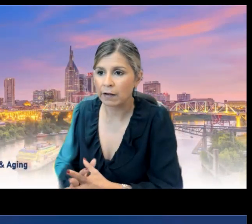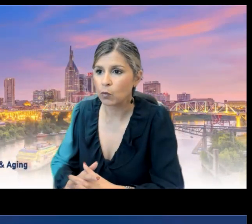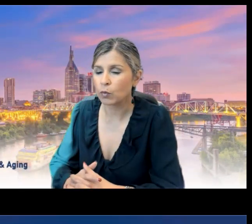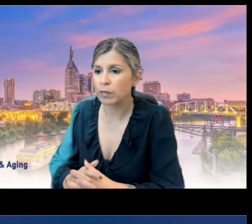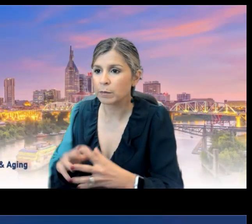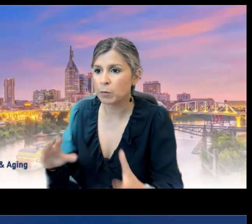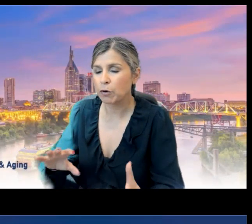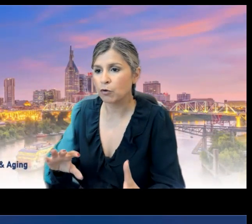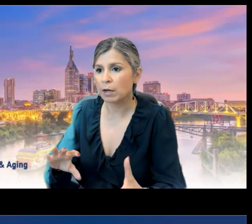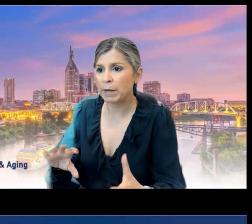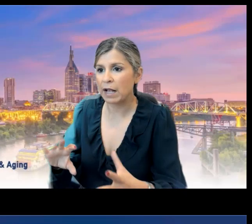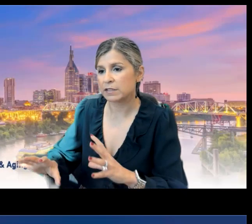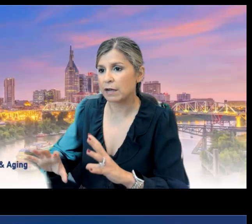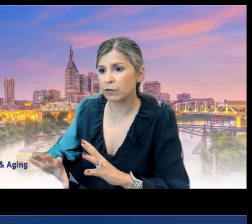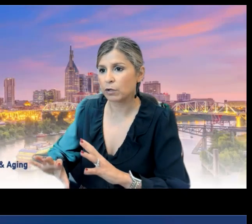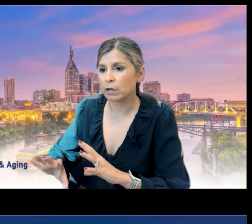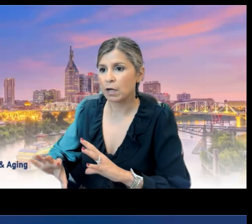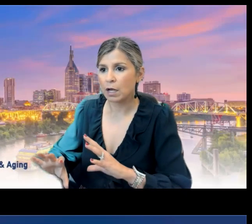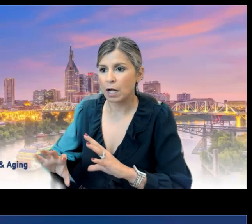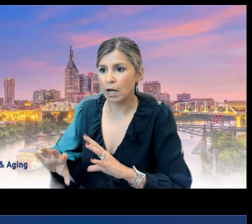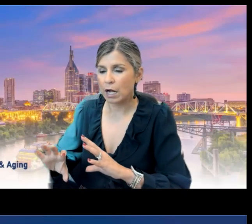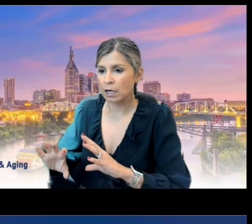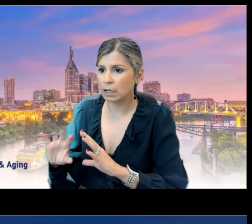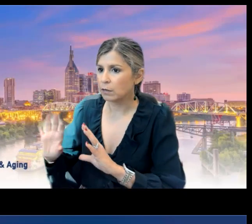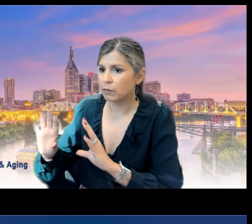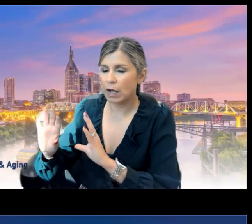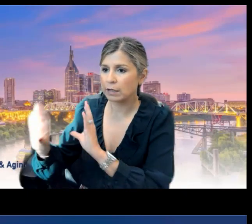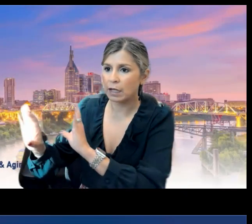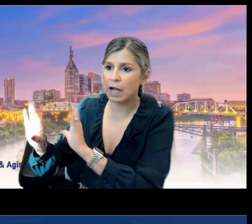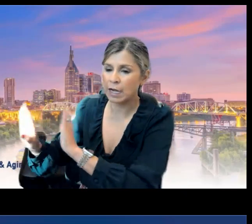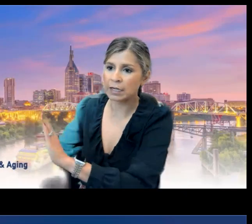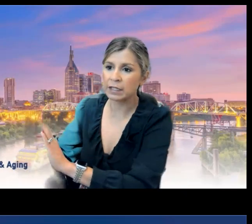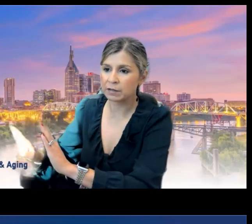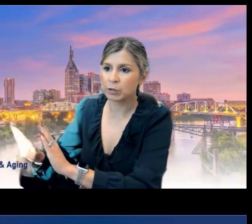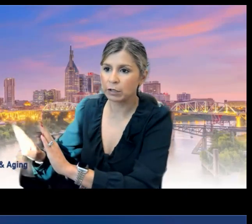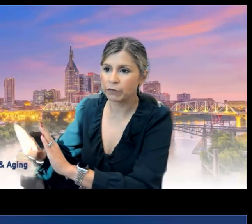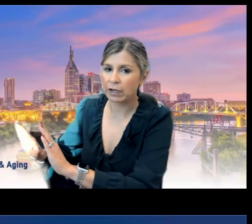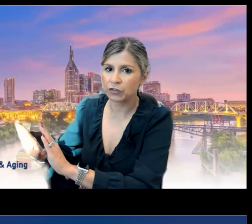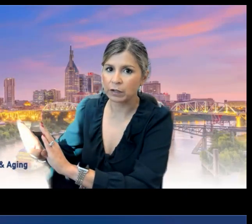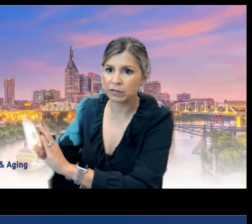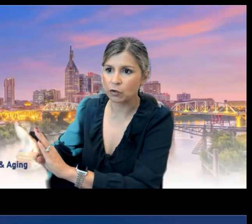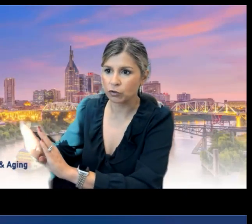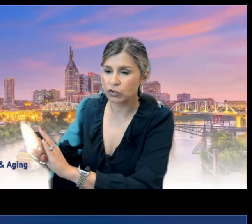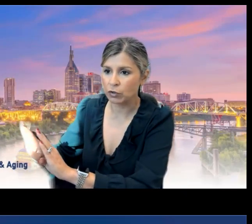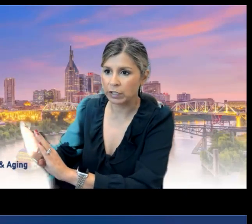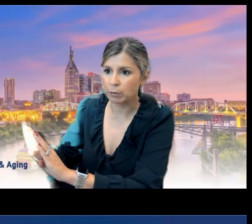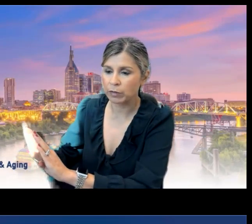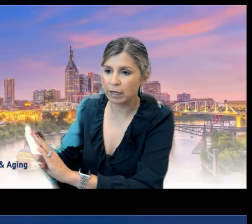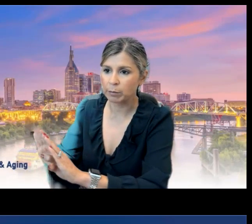but the program has never I I I need to get some clarification on the Social Security number thing.